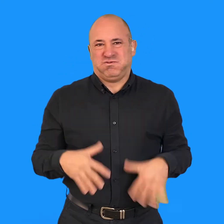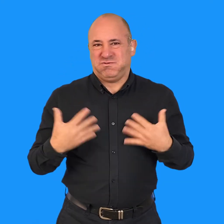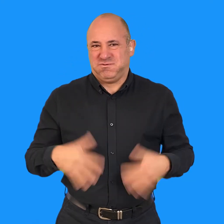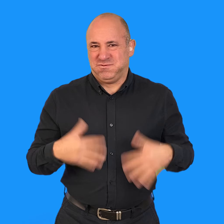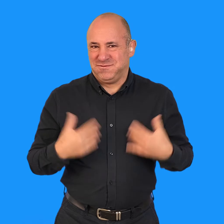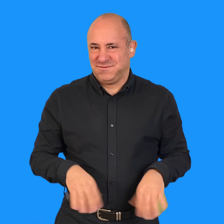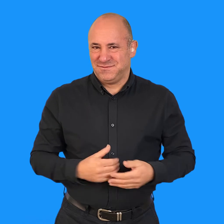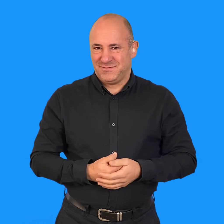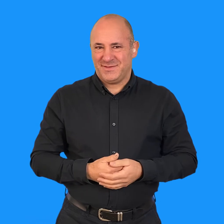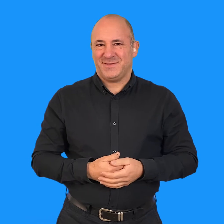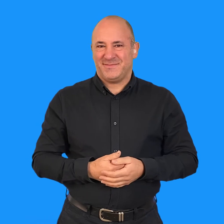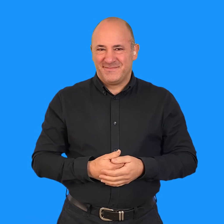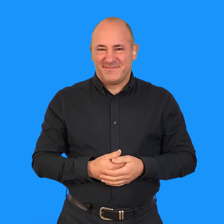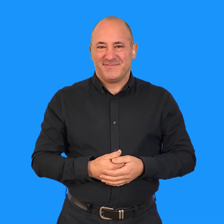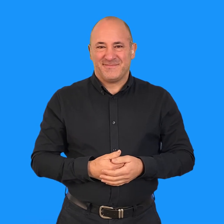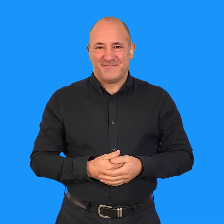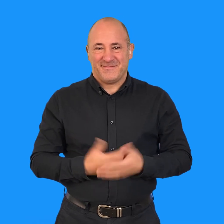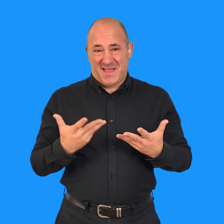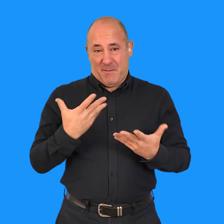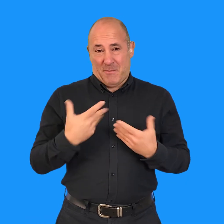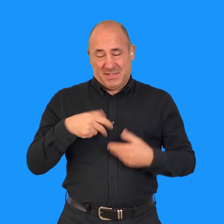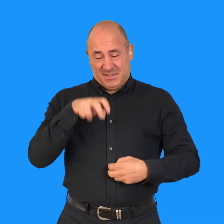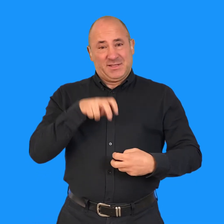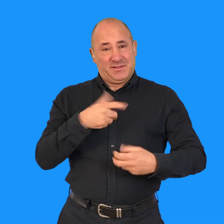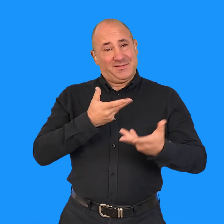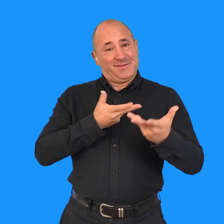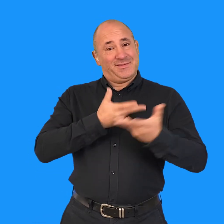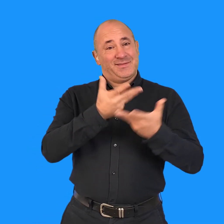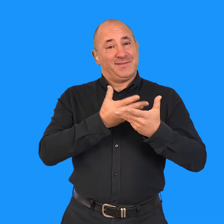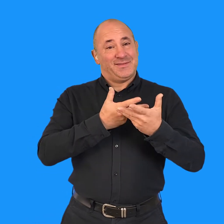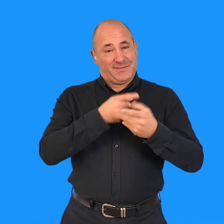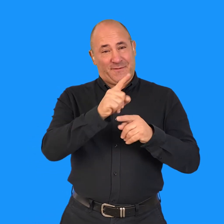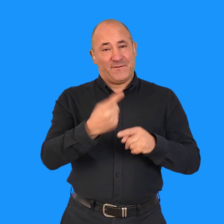the kind of legacy of this organization is massive. I'm sat here talking to one of the people